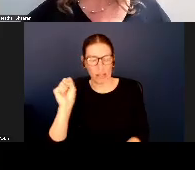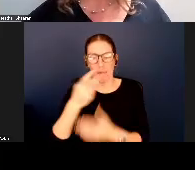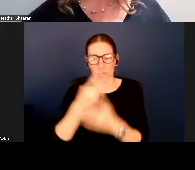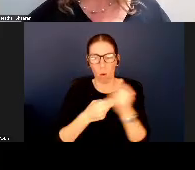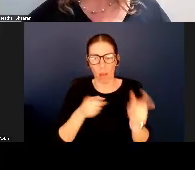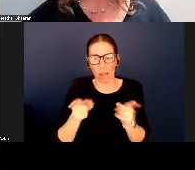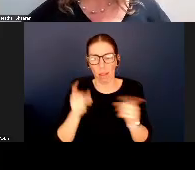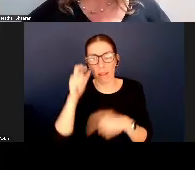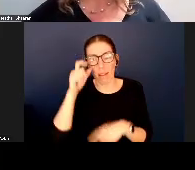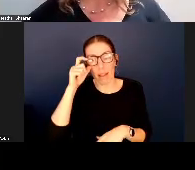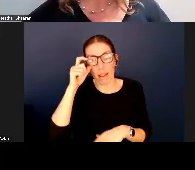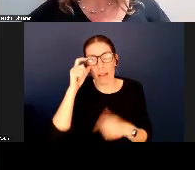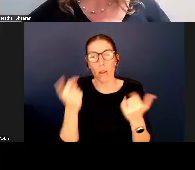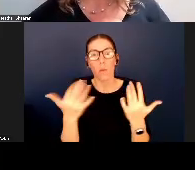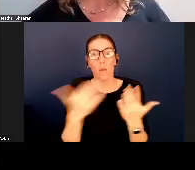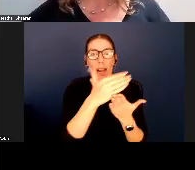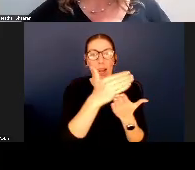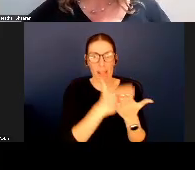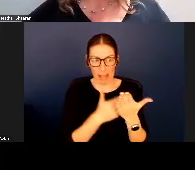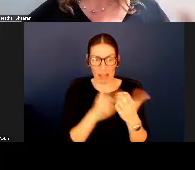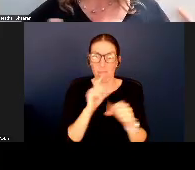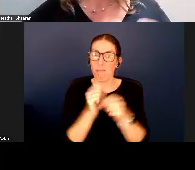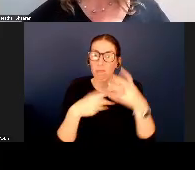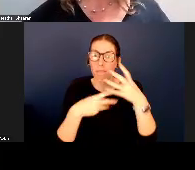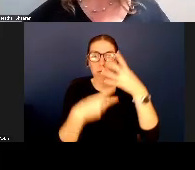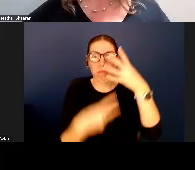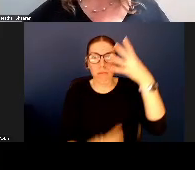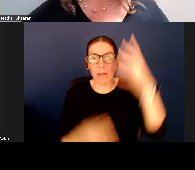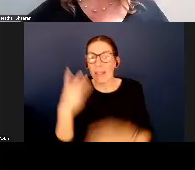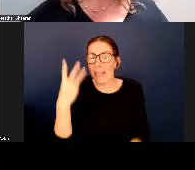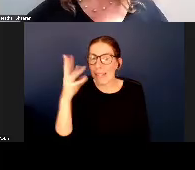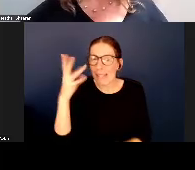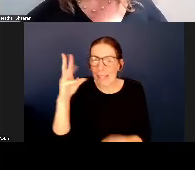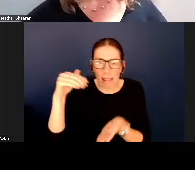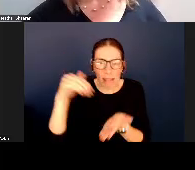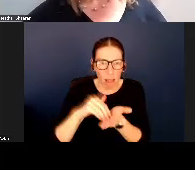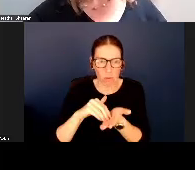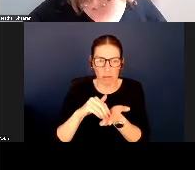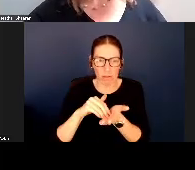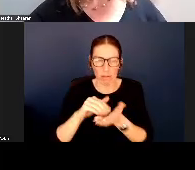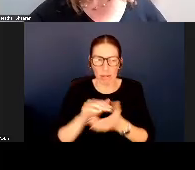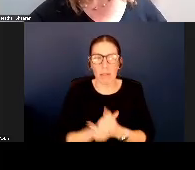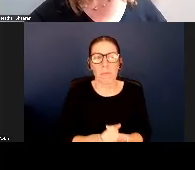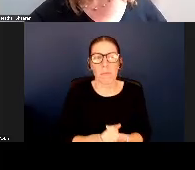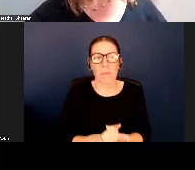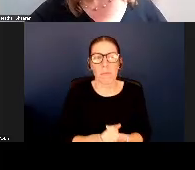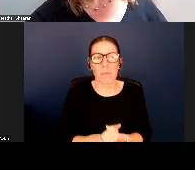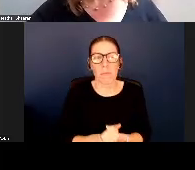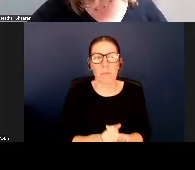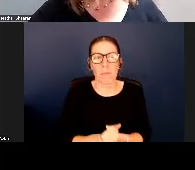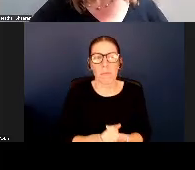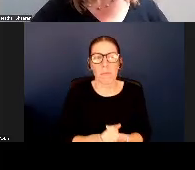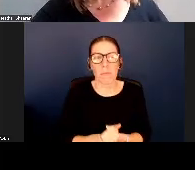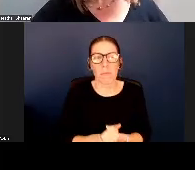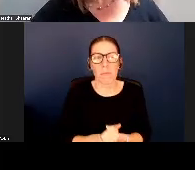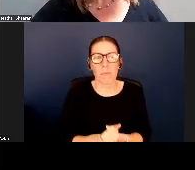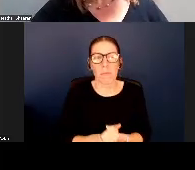list ballooned up to 16,000 if we include those numbers in the the service provision as well.